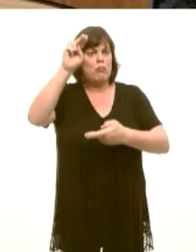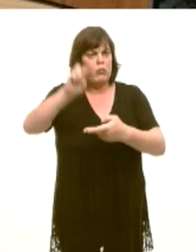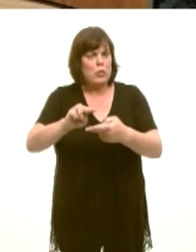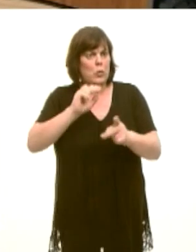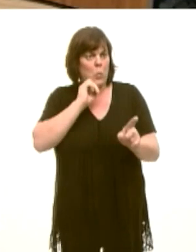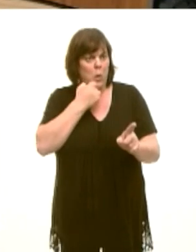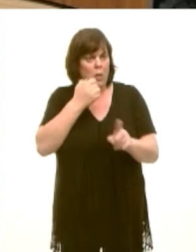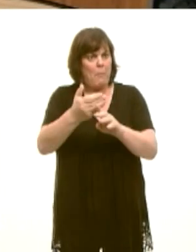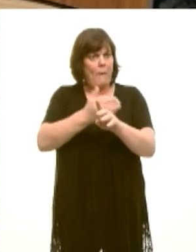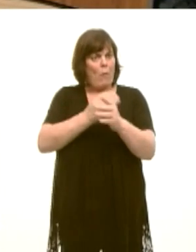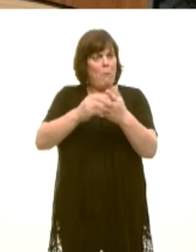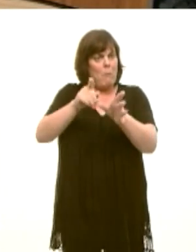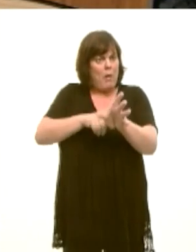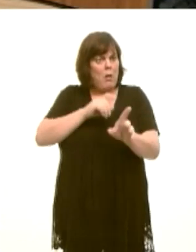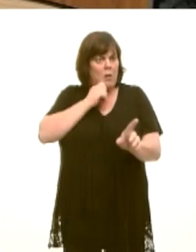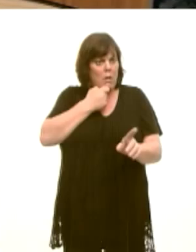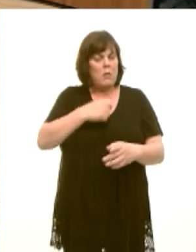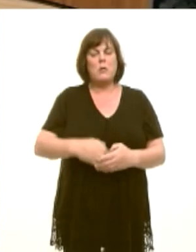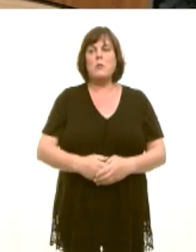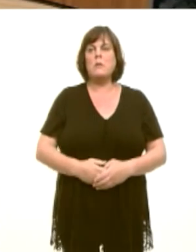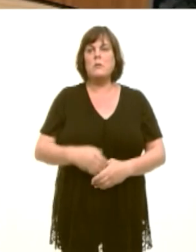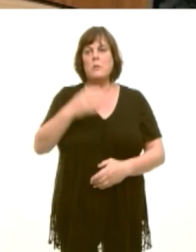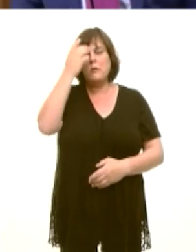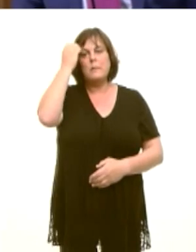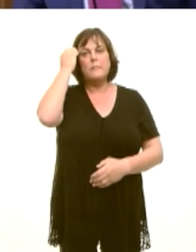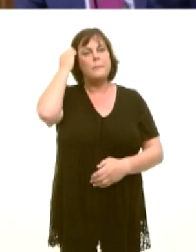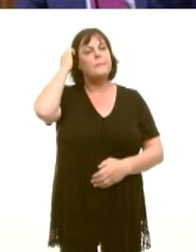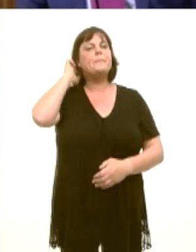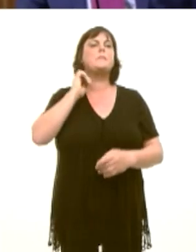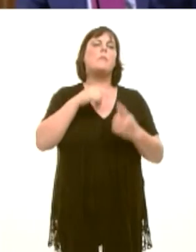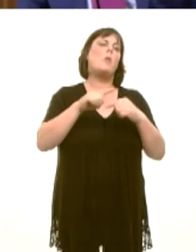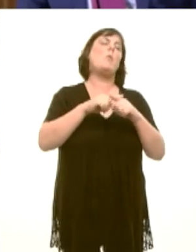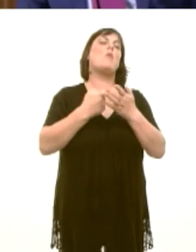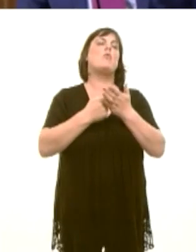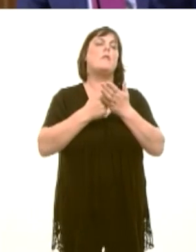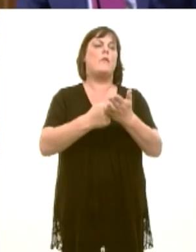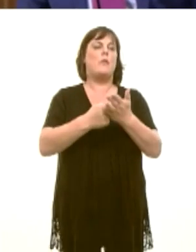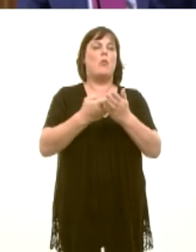we are targeting the referral-to-treatment time figures and diagnostics, and we have